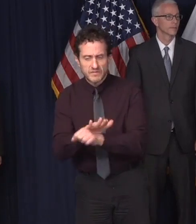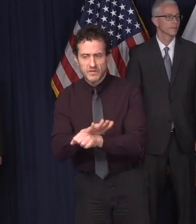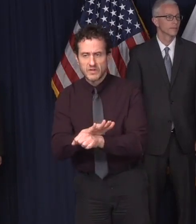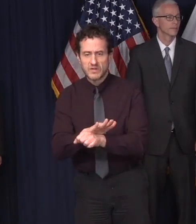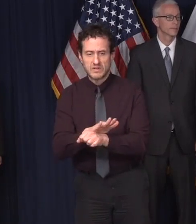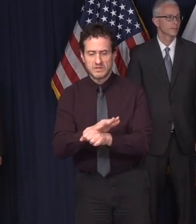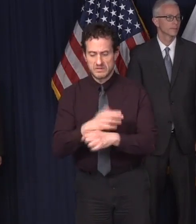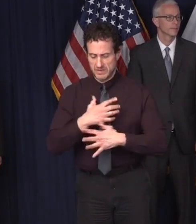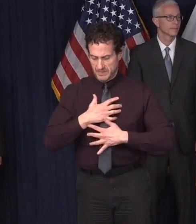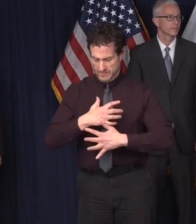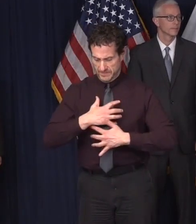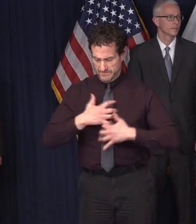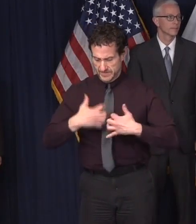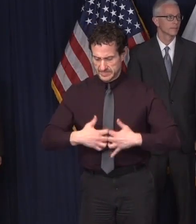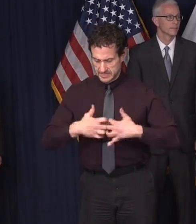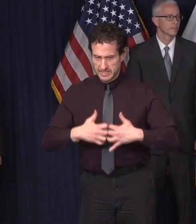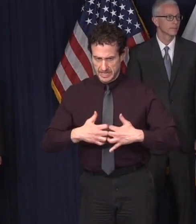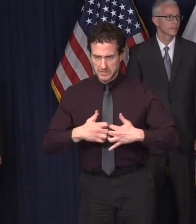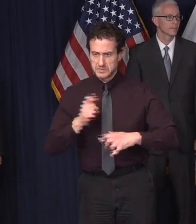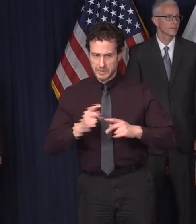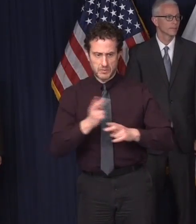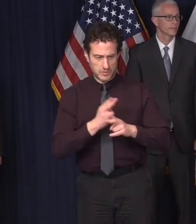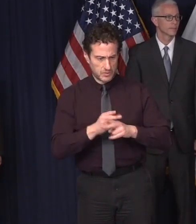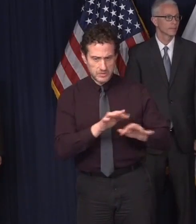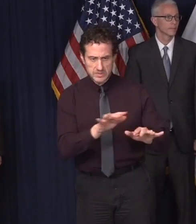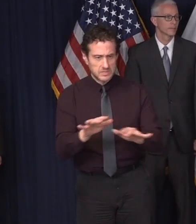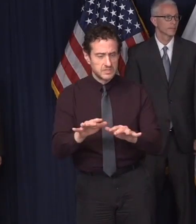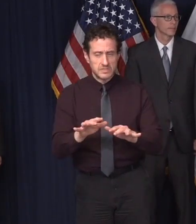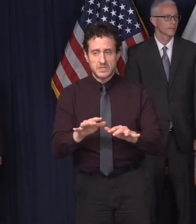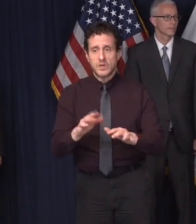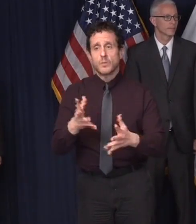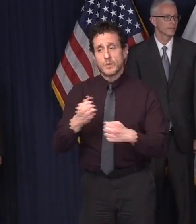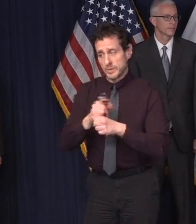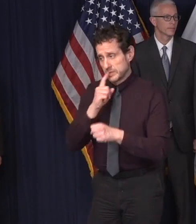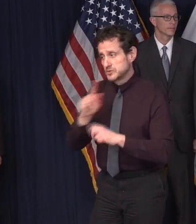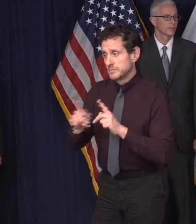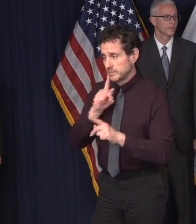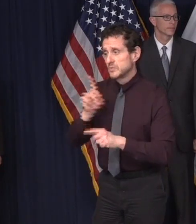HOSPITALS INCREASING OUR REACHING CAPACITY OF THE NUMBER